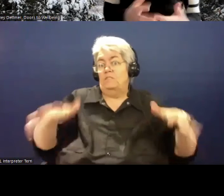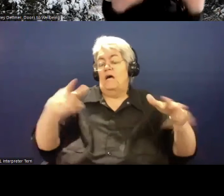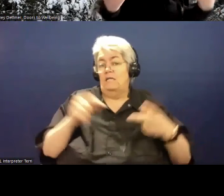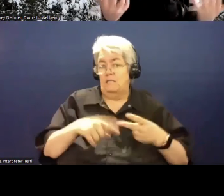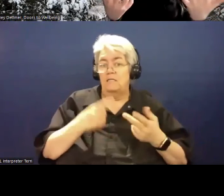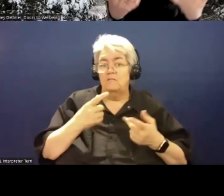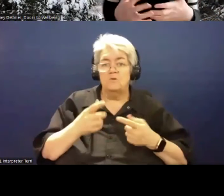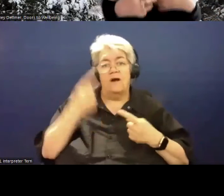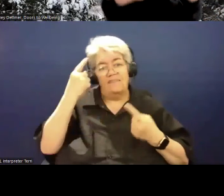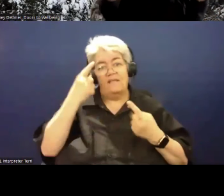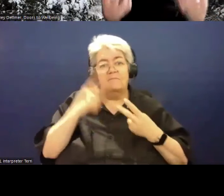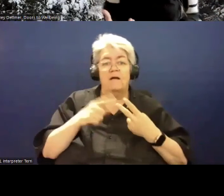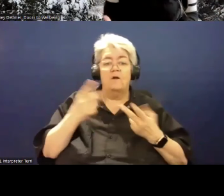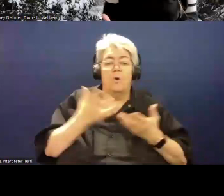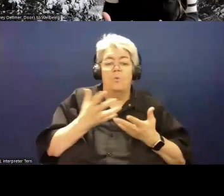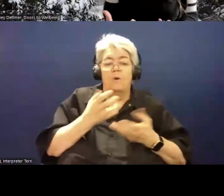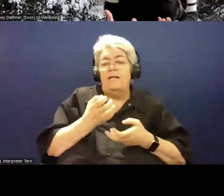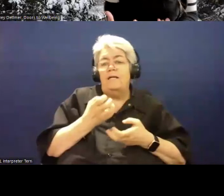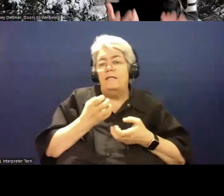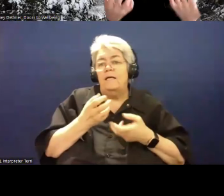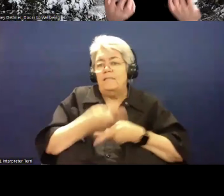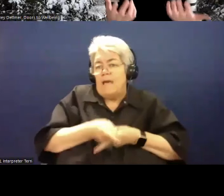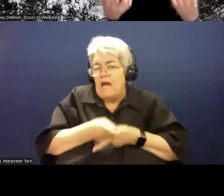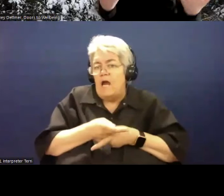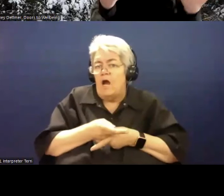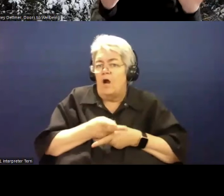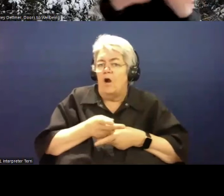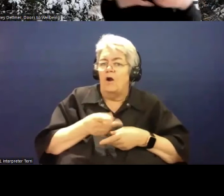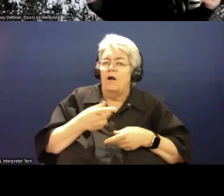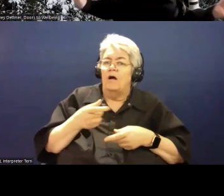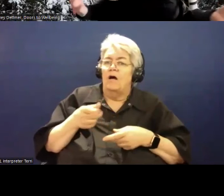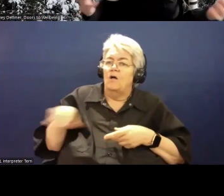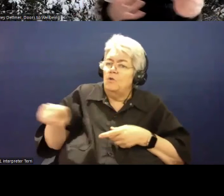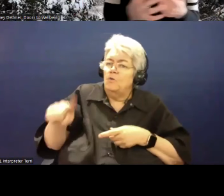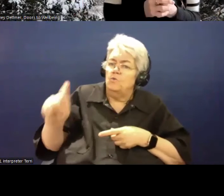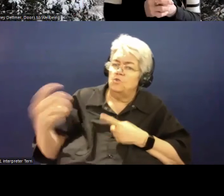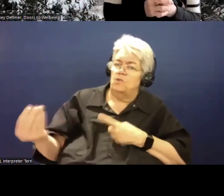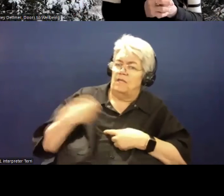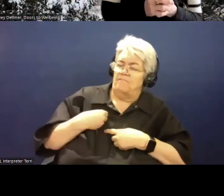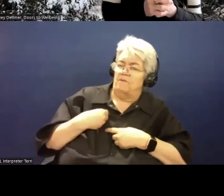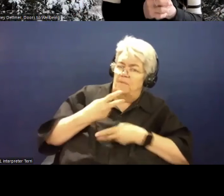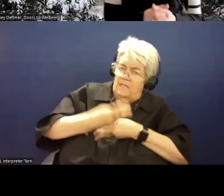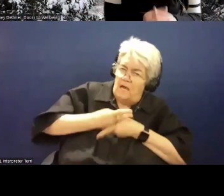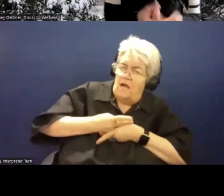CARE THAT I DESERVE, CARE THAT WE DESERVE IN THE CRISIS CONTINUUM, IT IS ABOUT TALKING TO